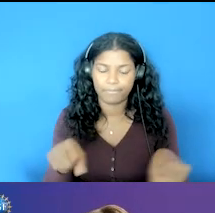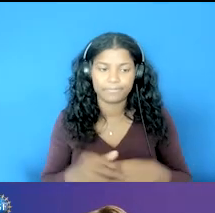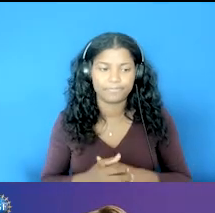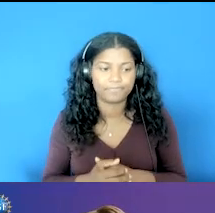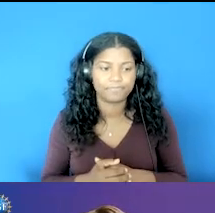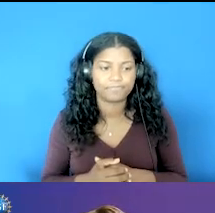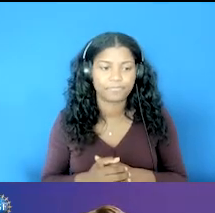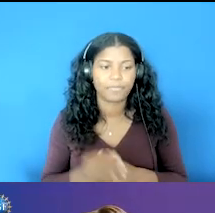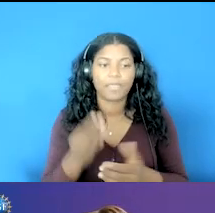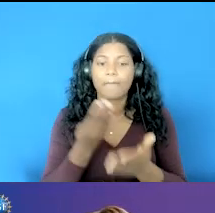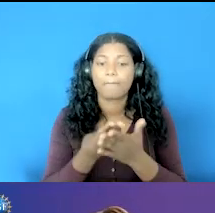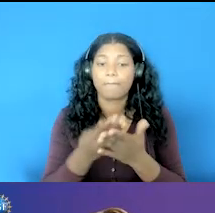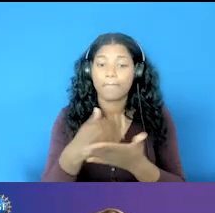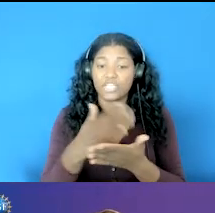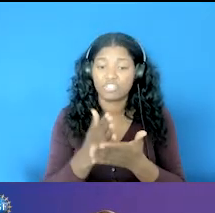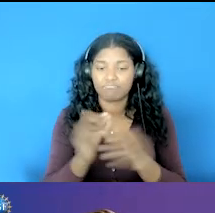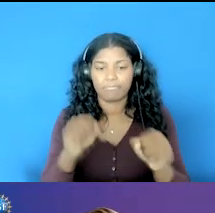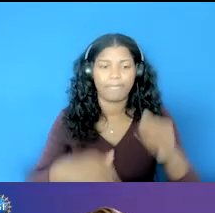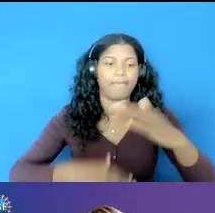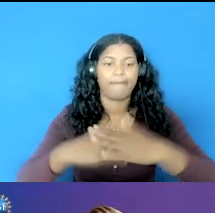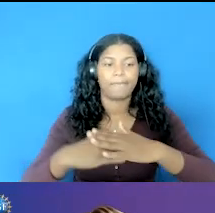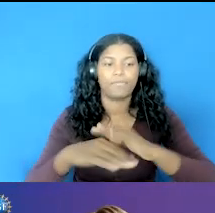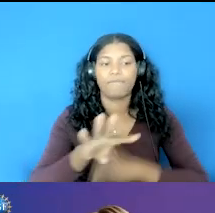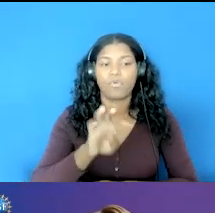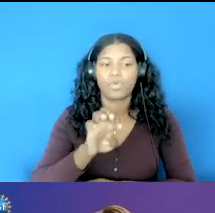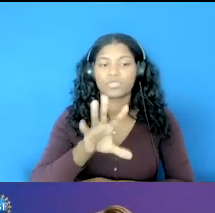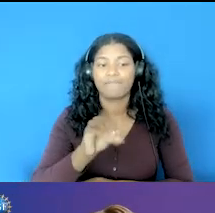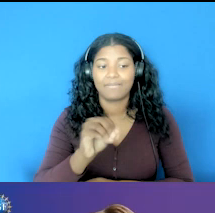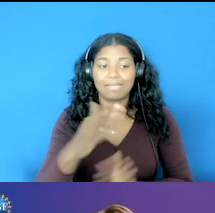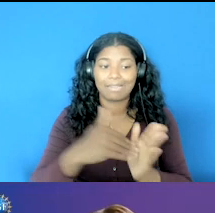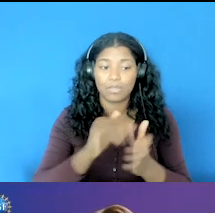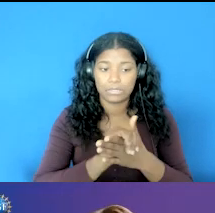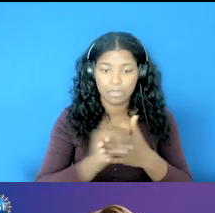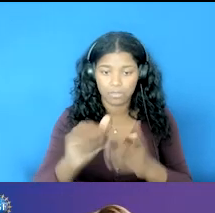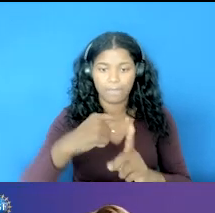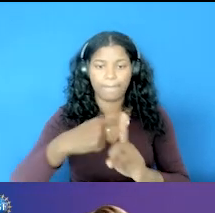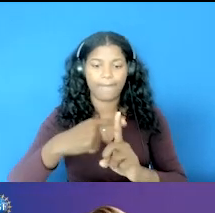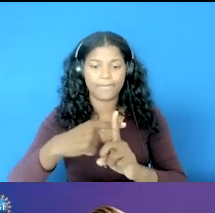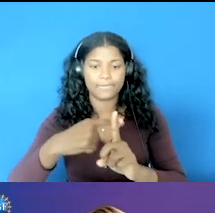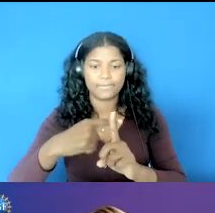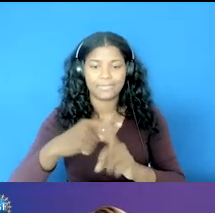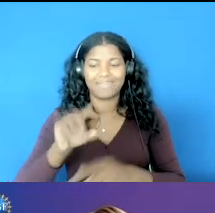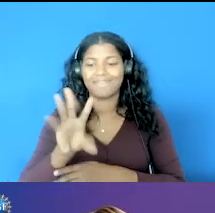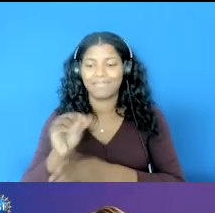Budgets can be up to $450,000 plus an additional 50,000 for equipment